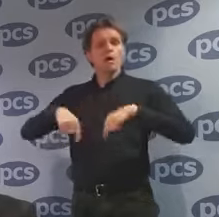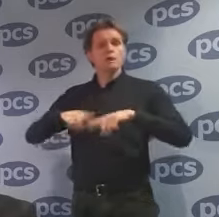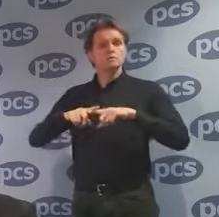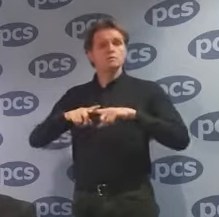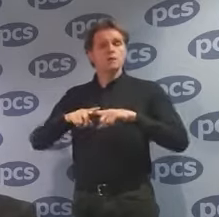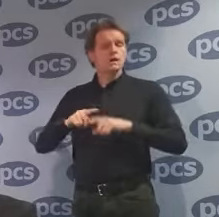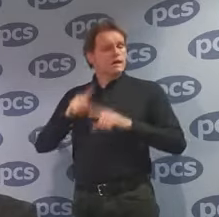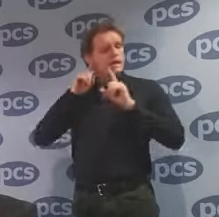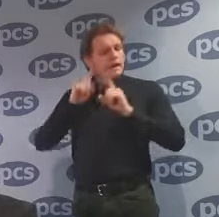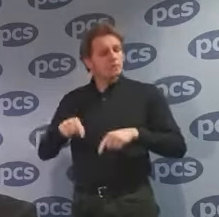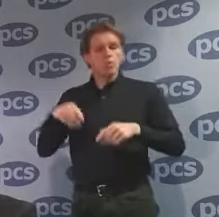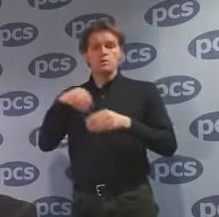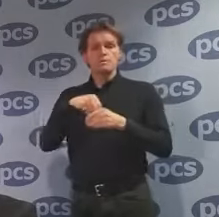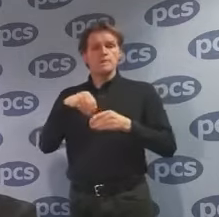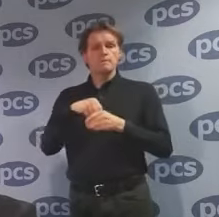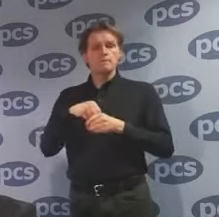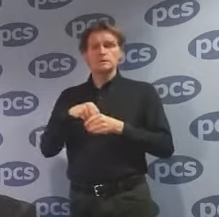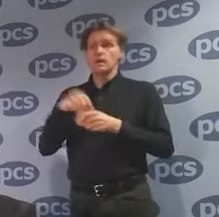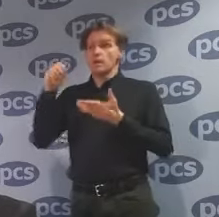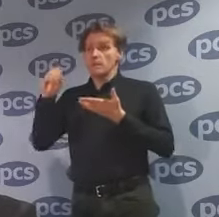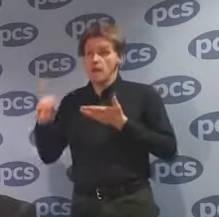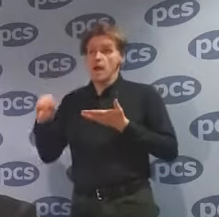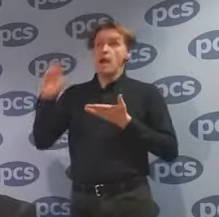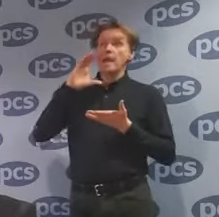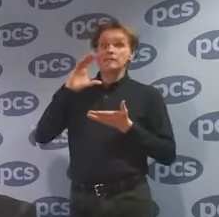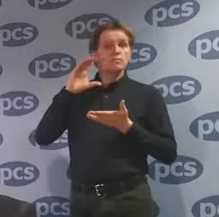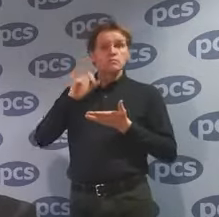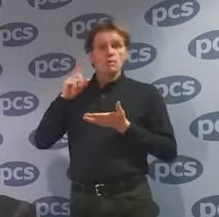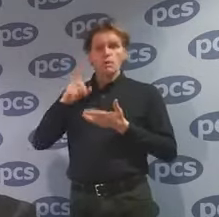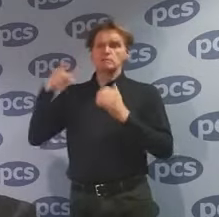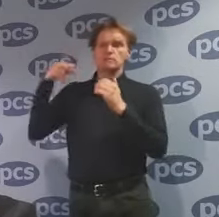has not put money in he has cut the budgets even further and that's what